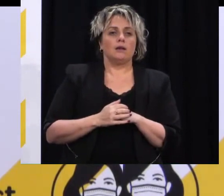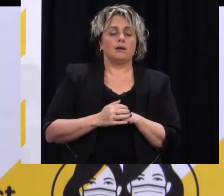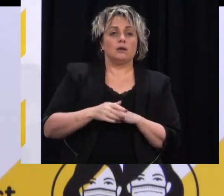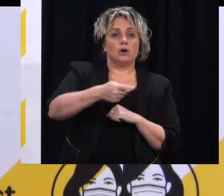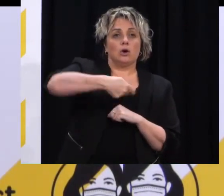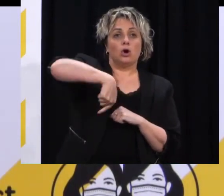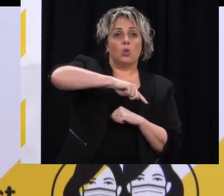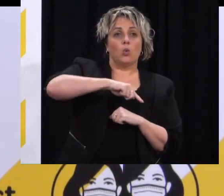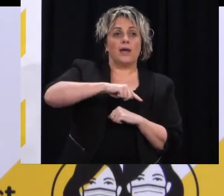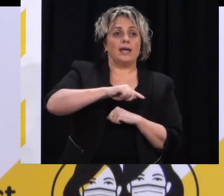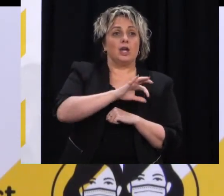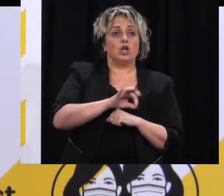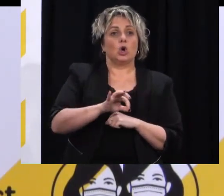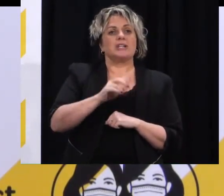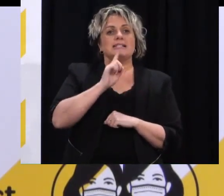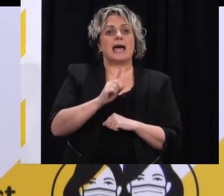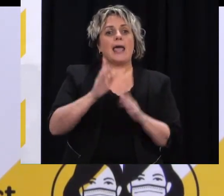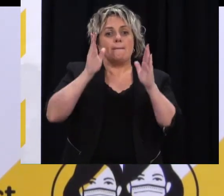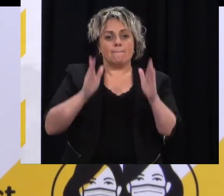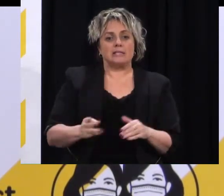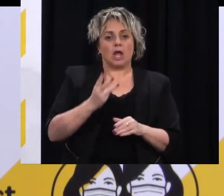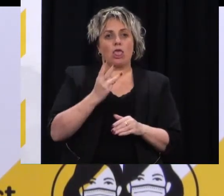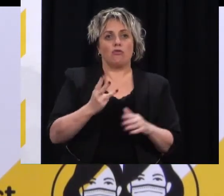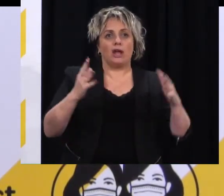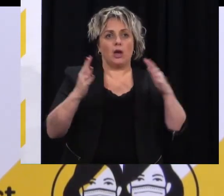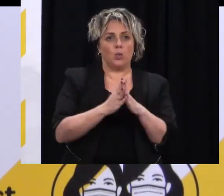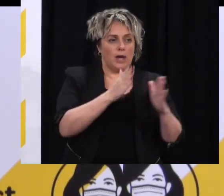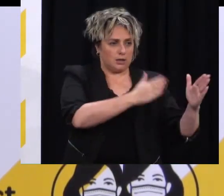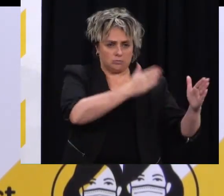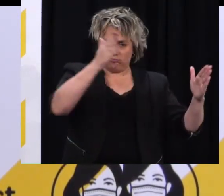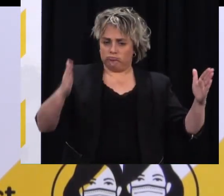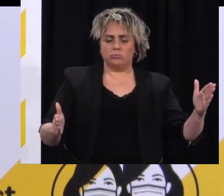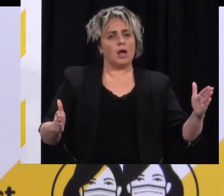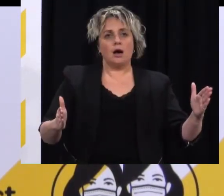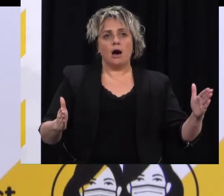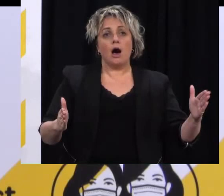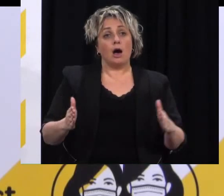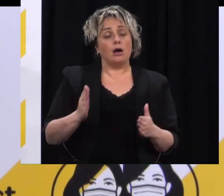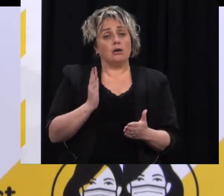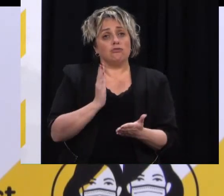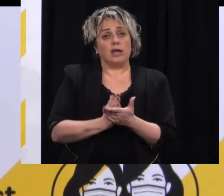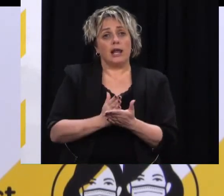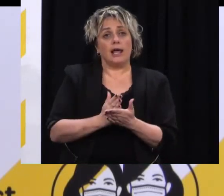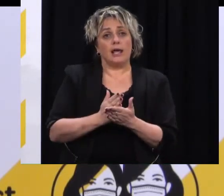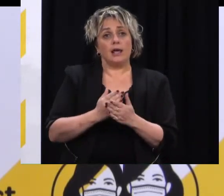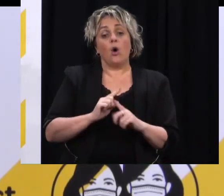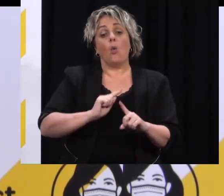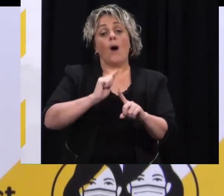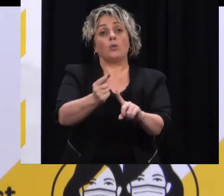to alert level 2? >> We will undertake a very genuine risk assessment about the ability to